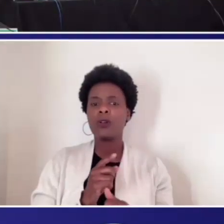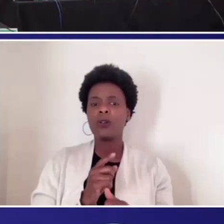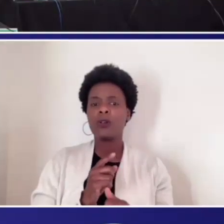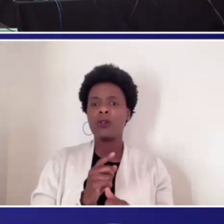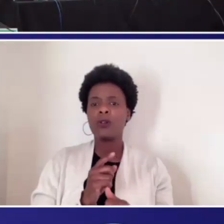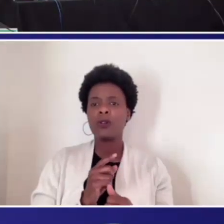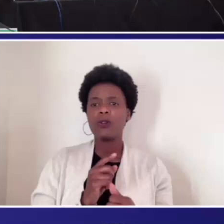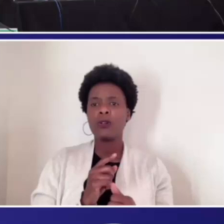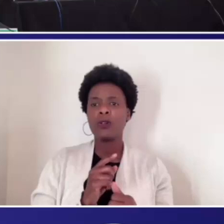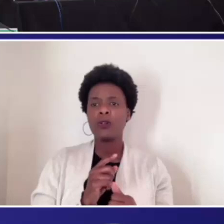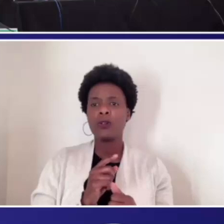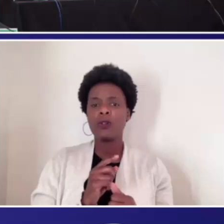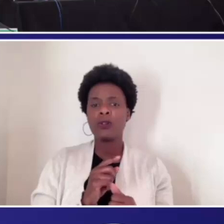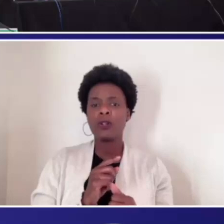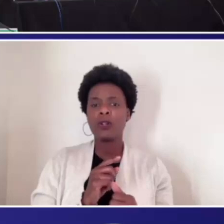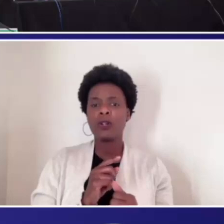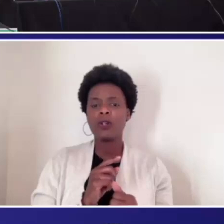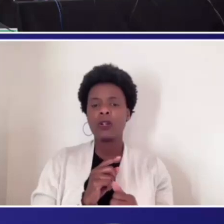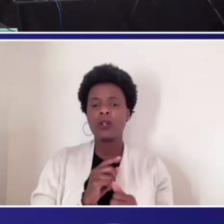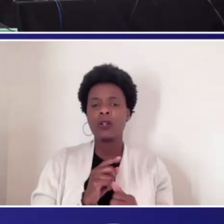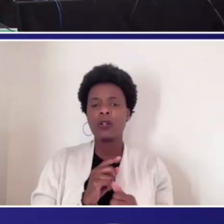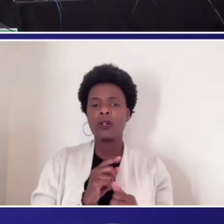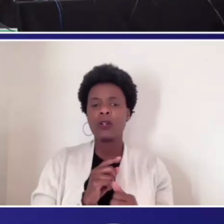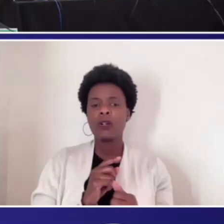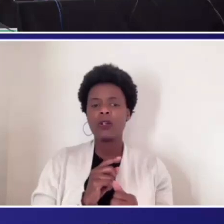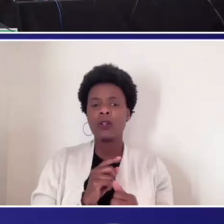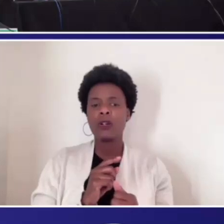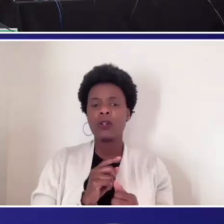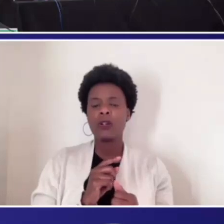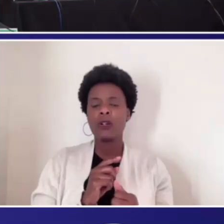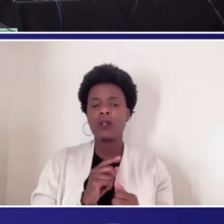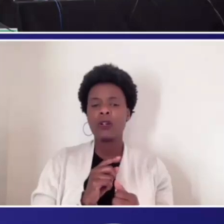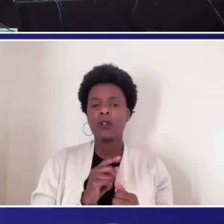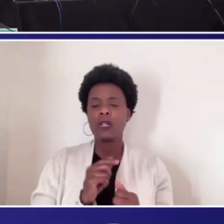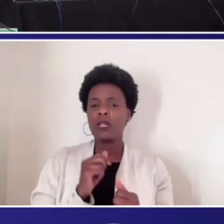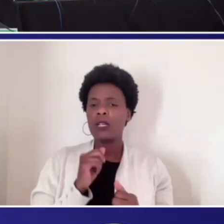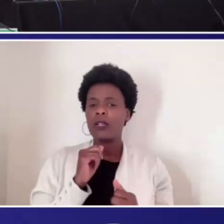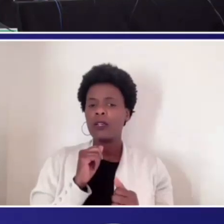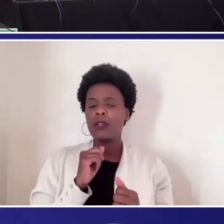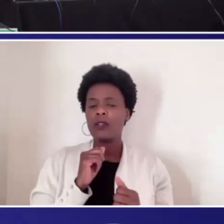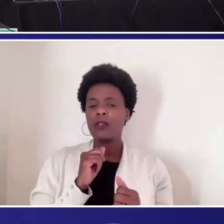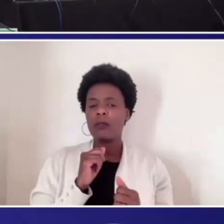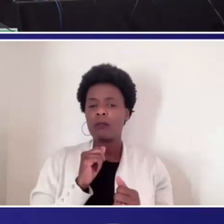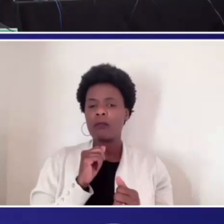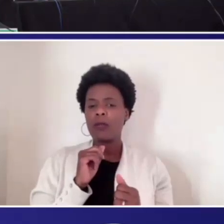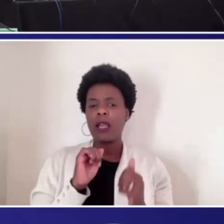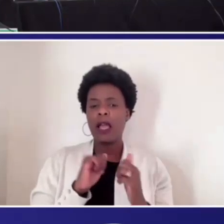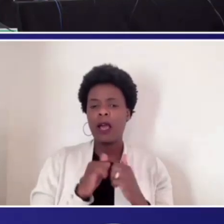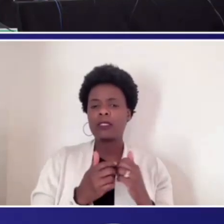were supportive of? It doesn't seem to fit in any of these -- even on a two-digit CIP code,